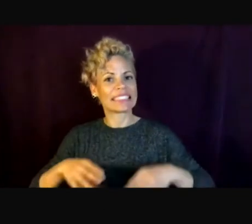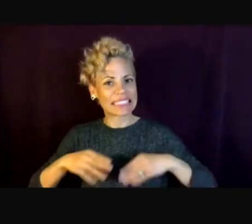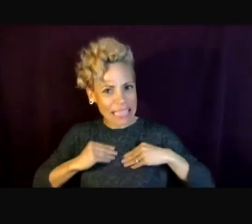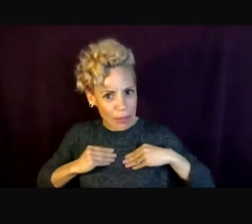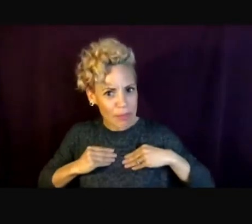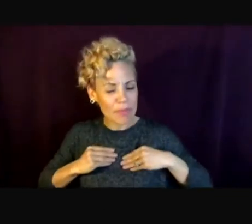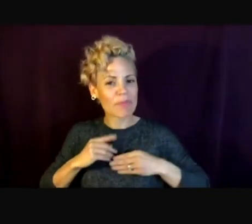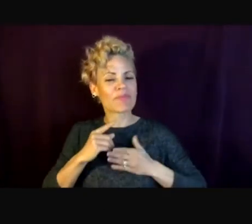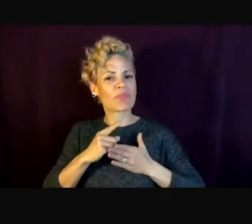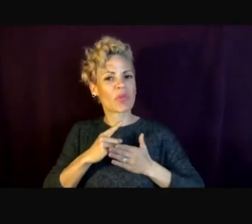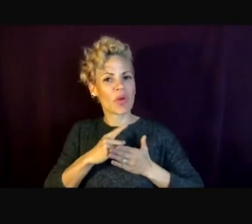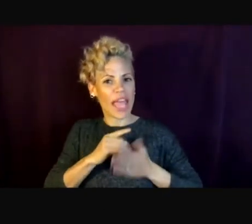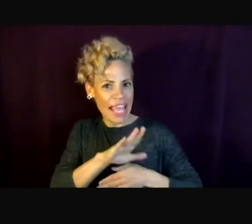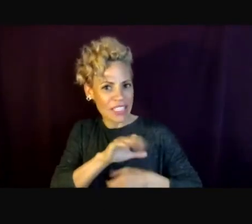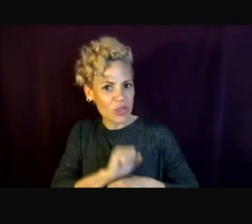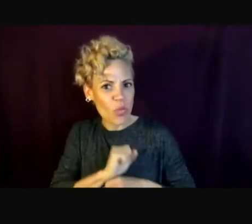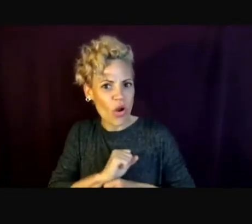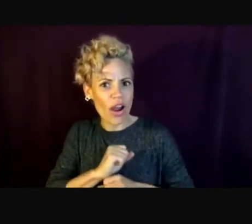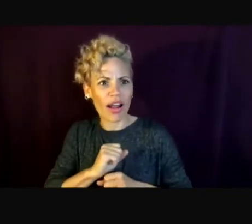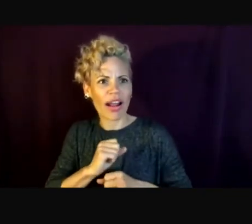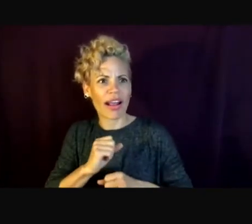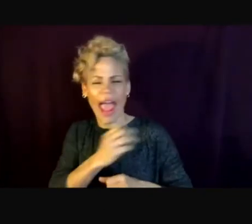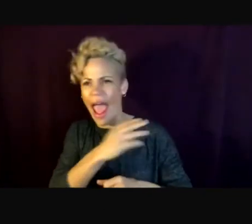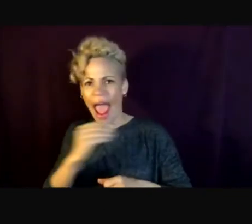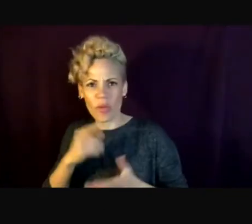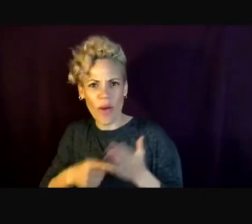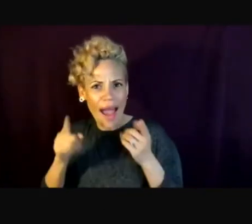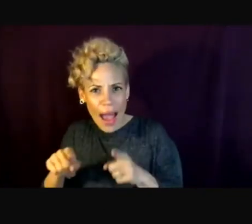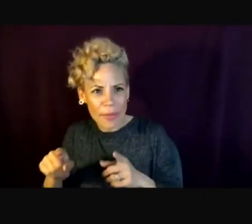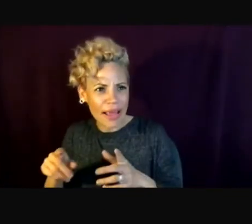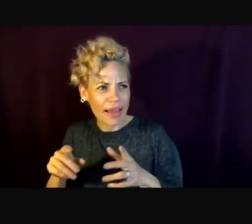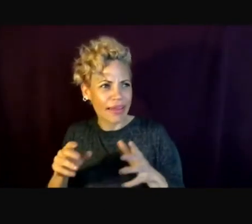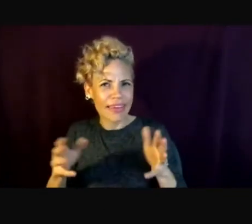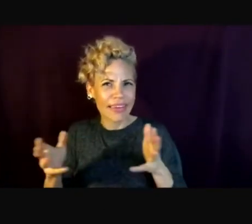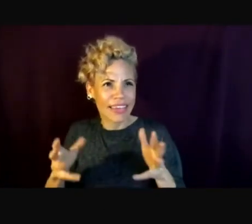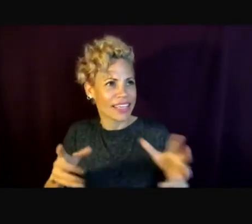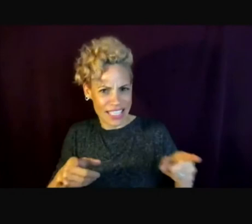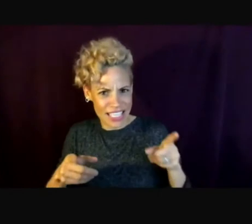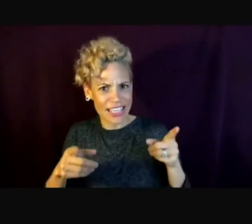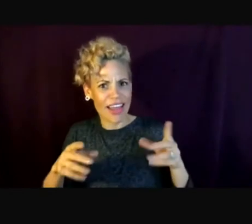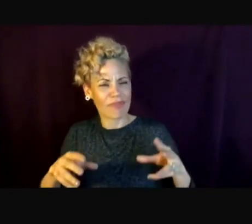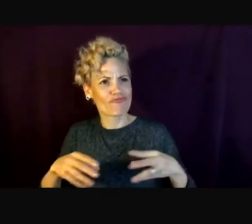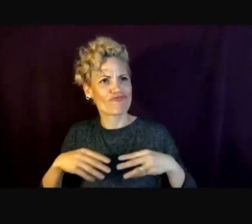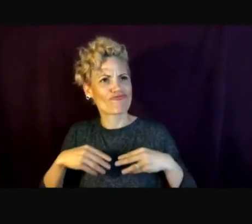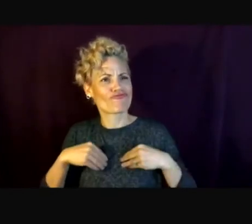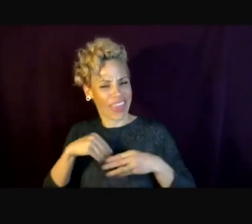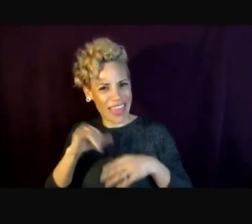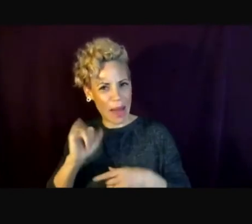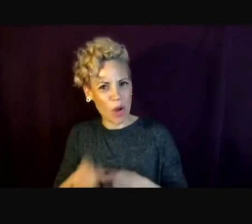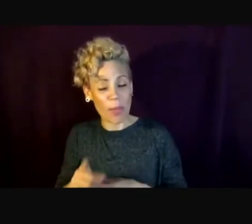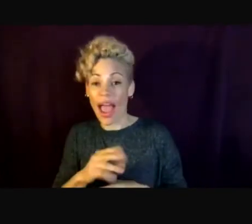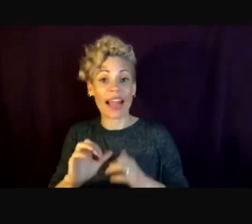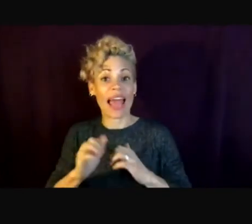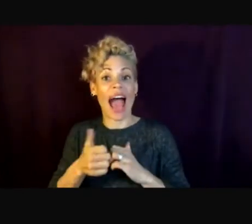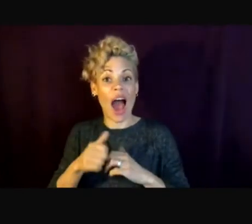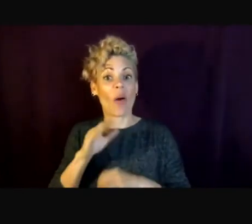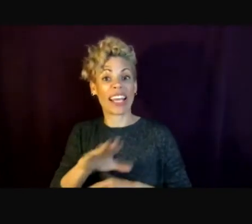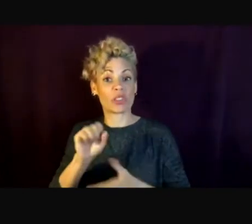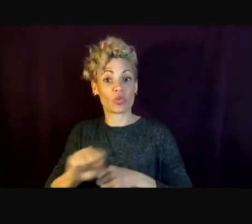and the impact that it had on millions of people. The other story I wanna tell you is that,